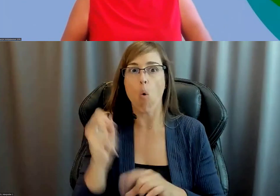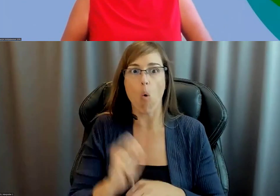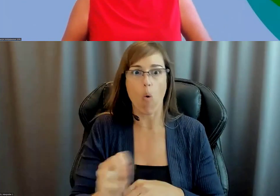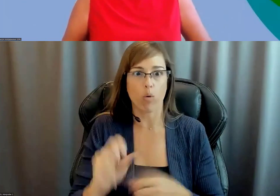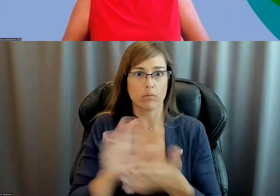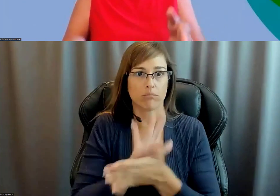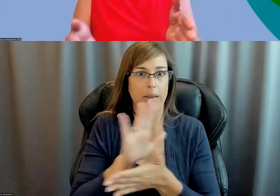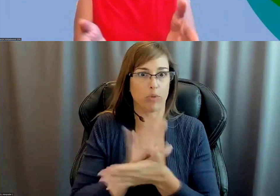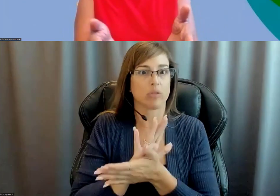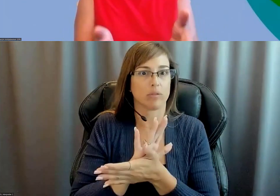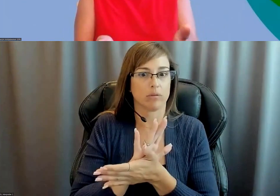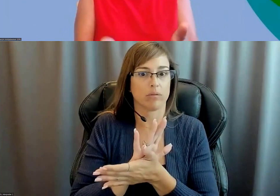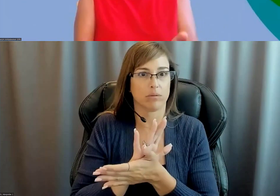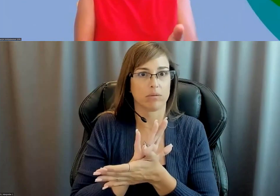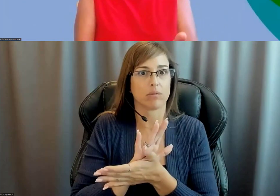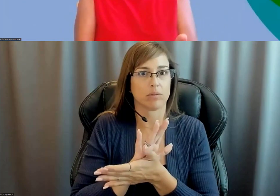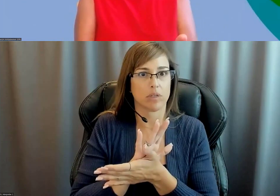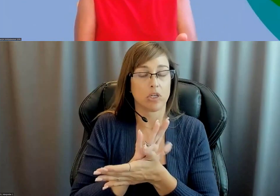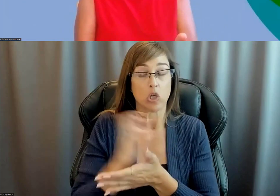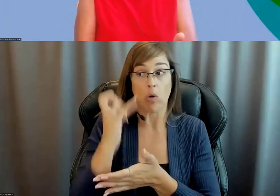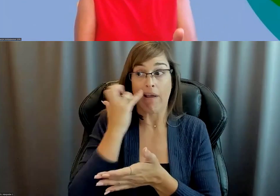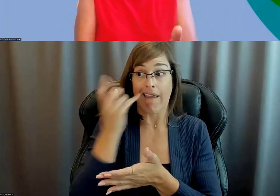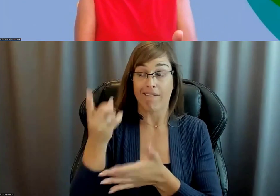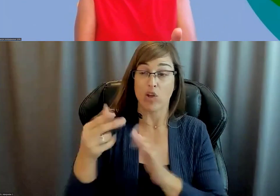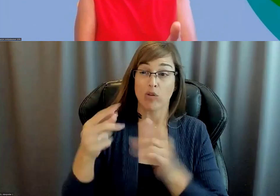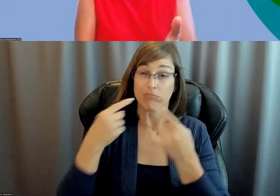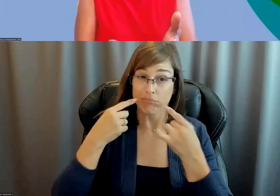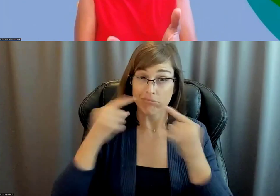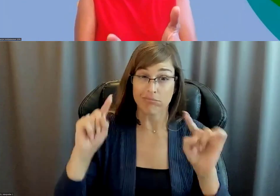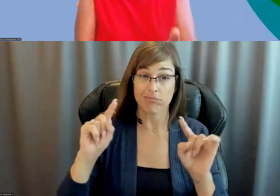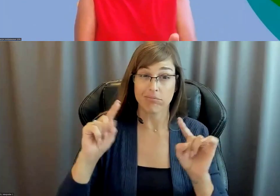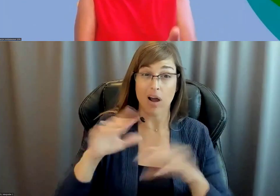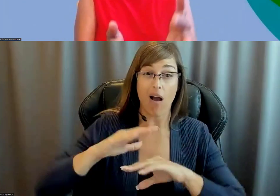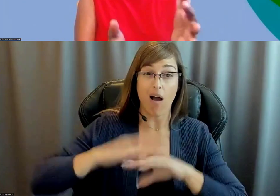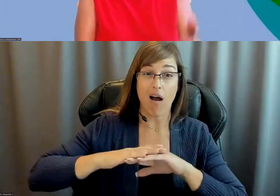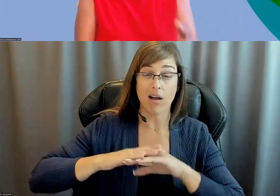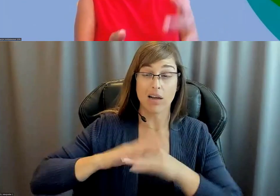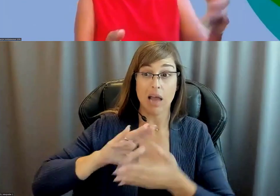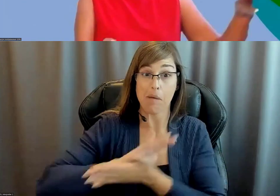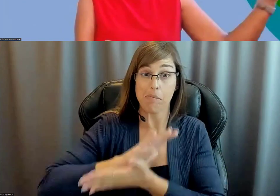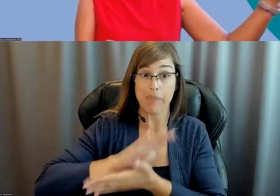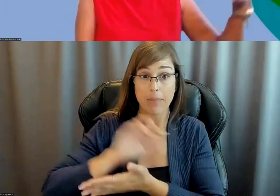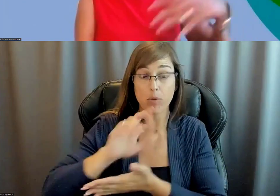so if you make an allegation on a paper or a publication grant